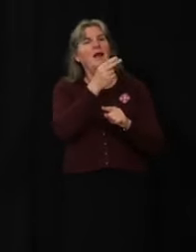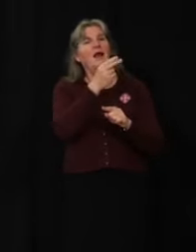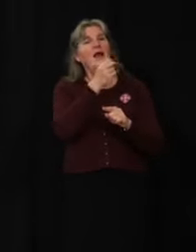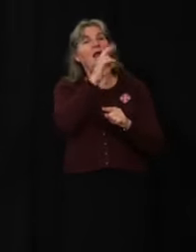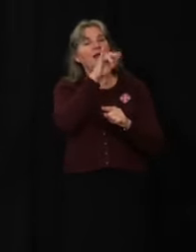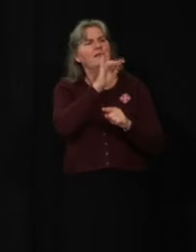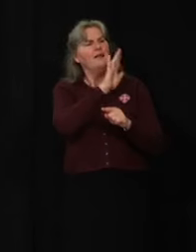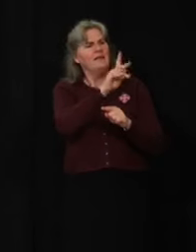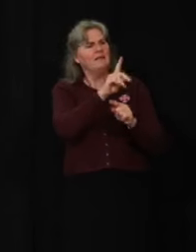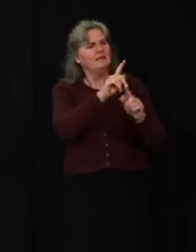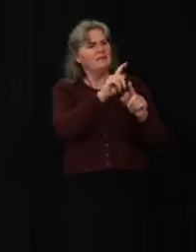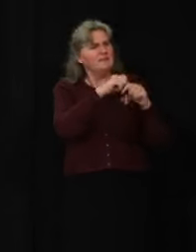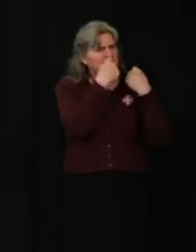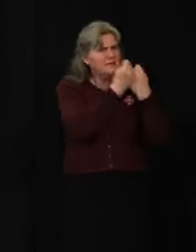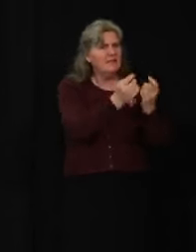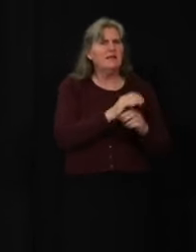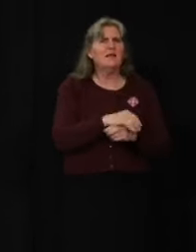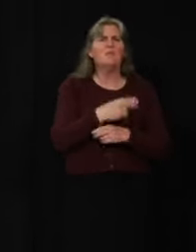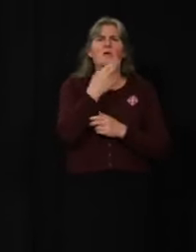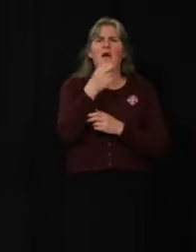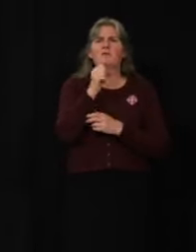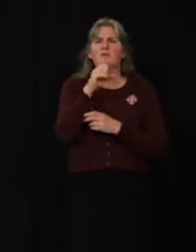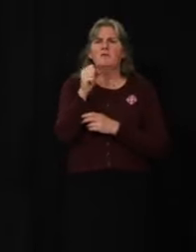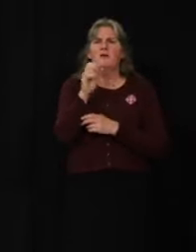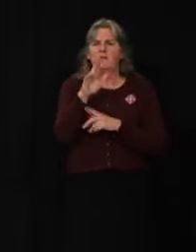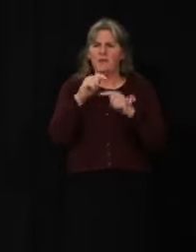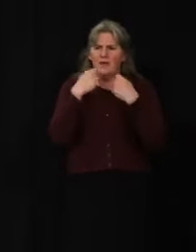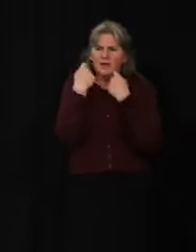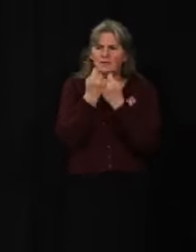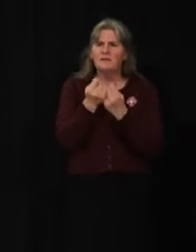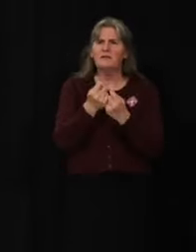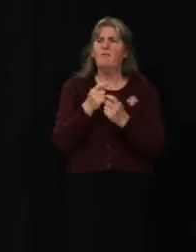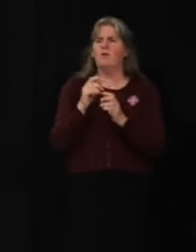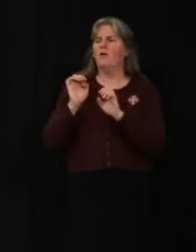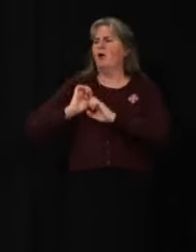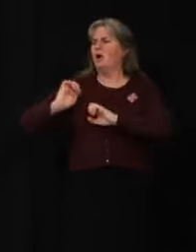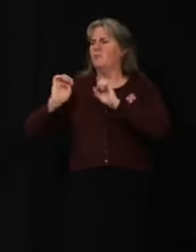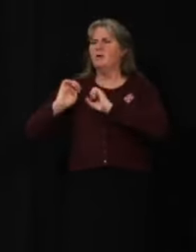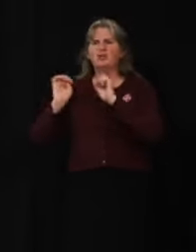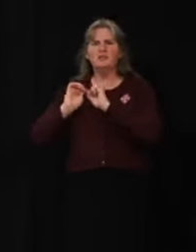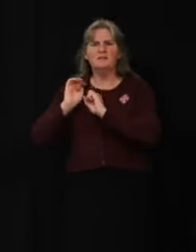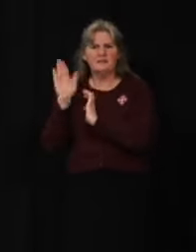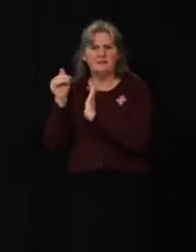definite periods of time to go from one phase to another one.